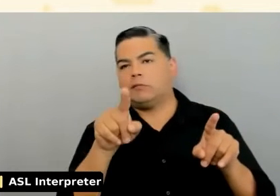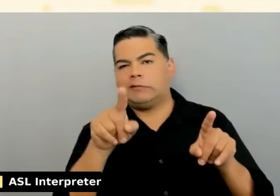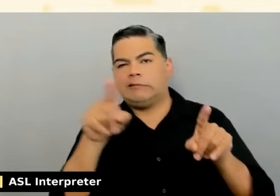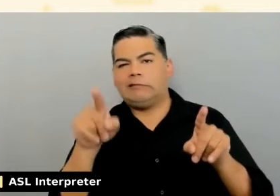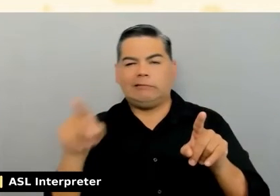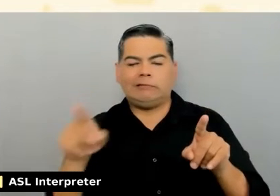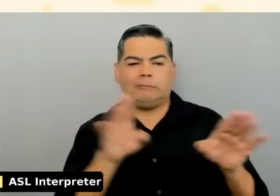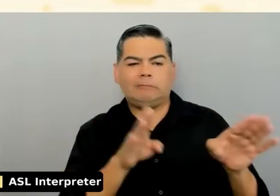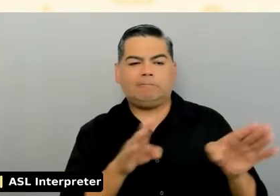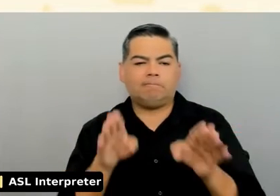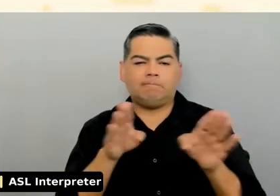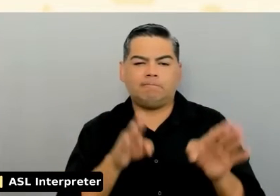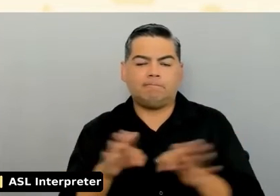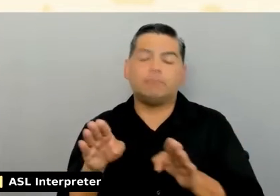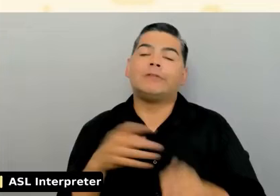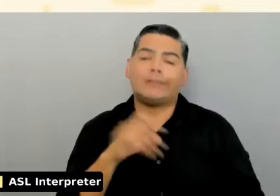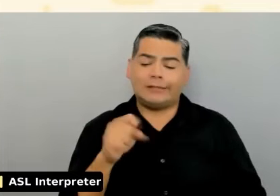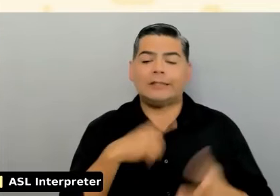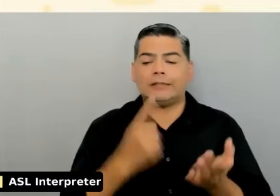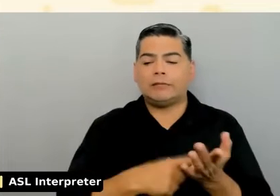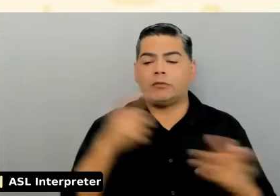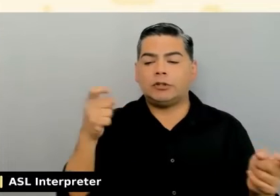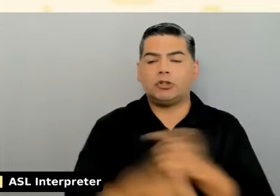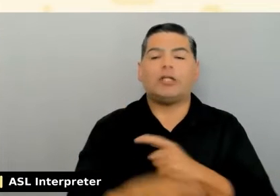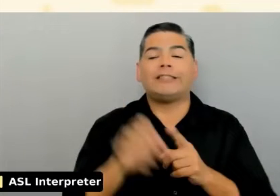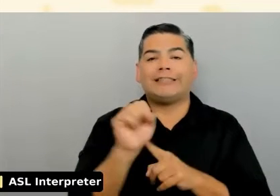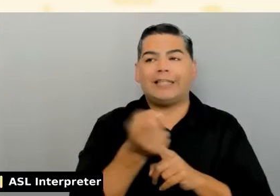Yes, we need to adjust the styles to meet the design requirements